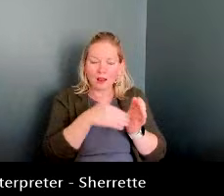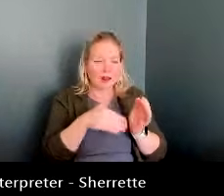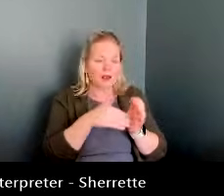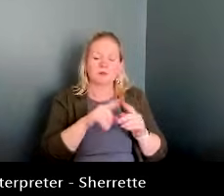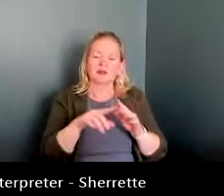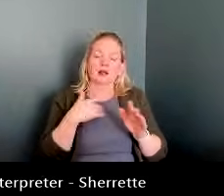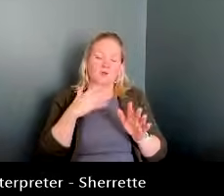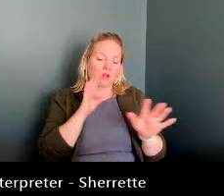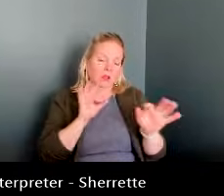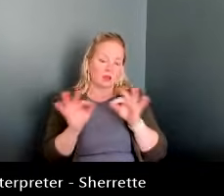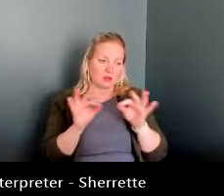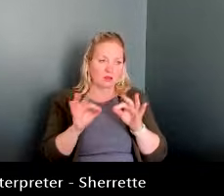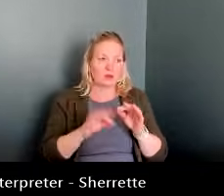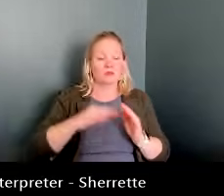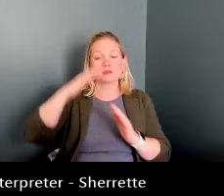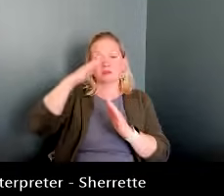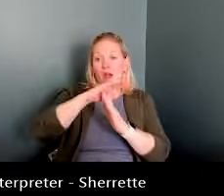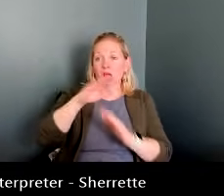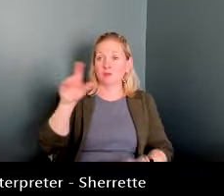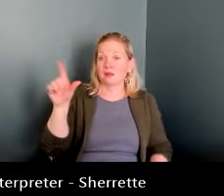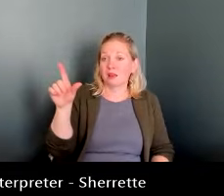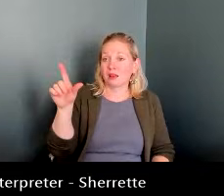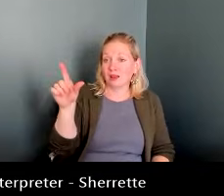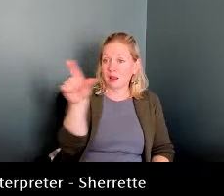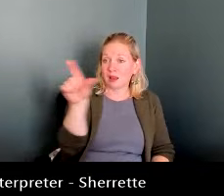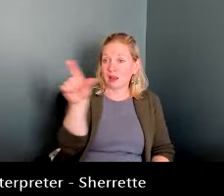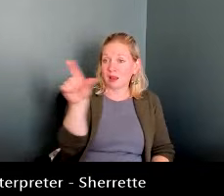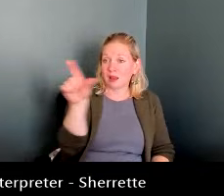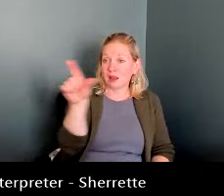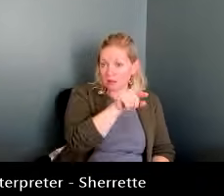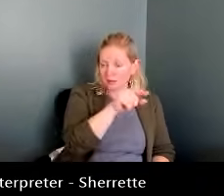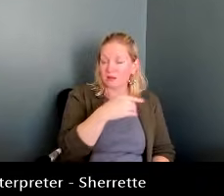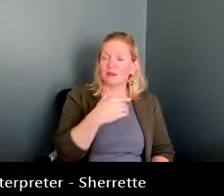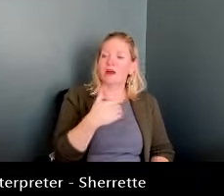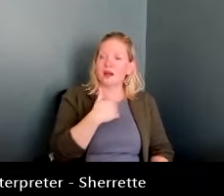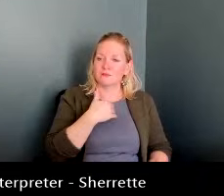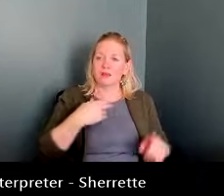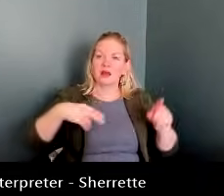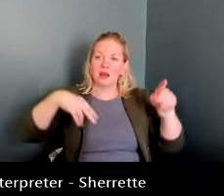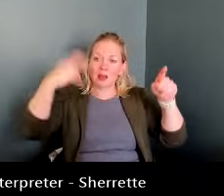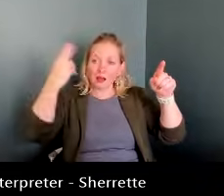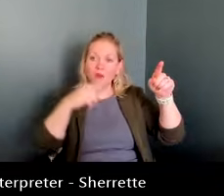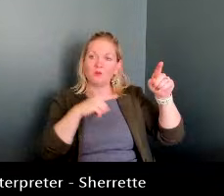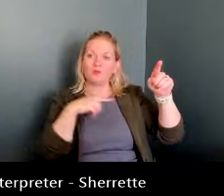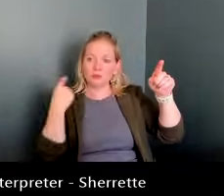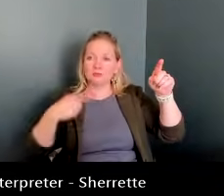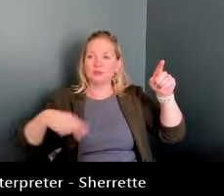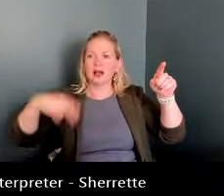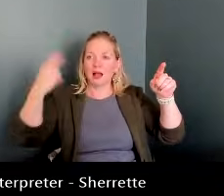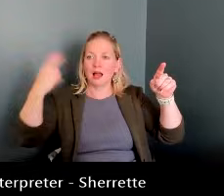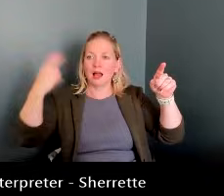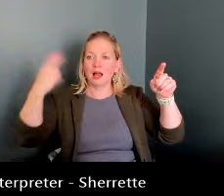On the top left of that slide is a high risk, high benefit environment where a